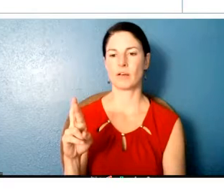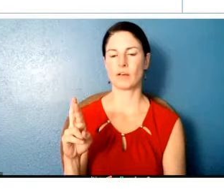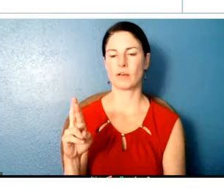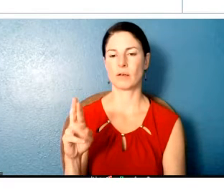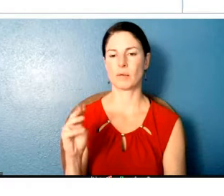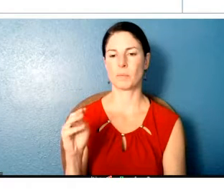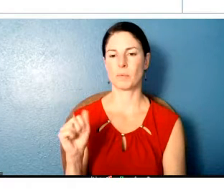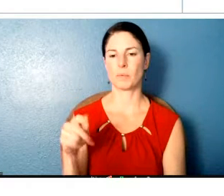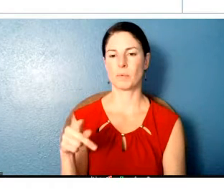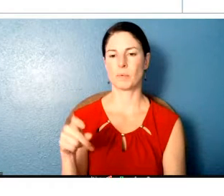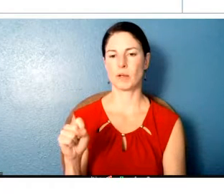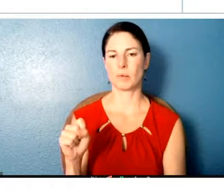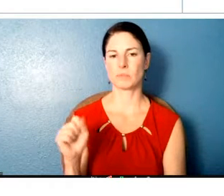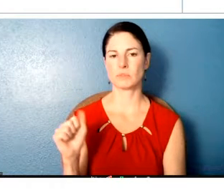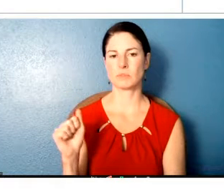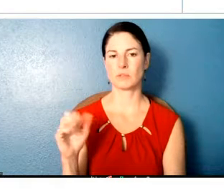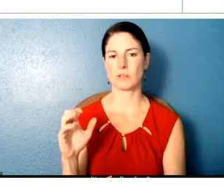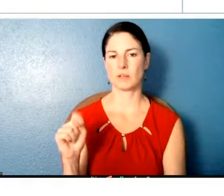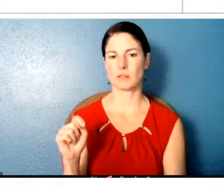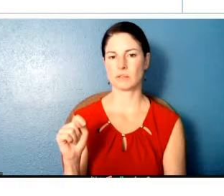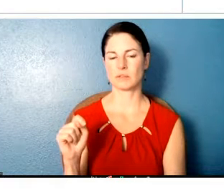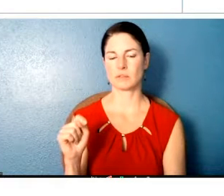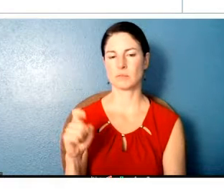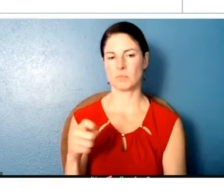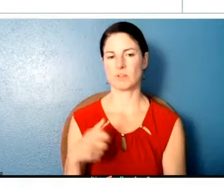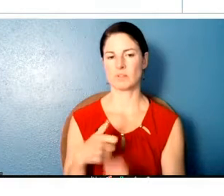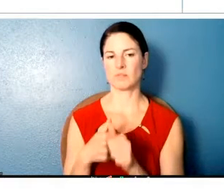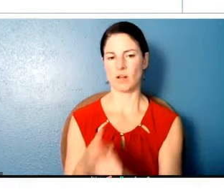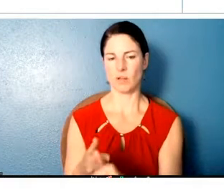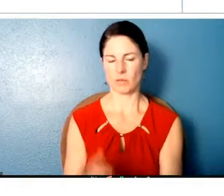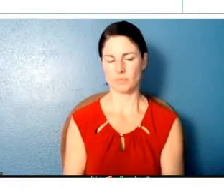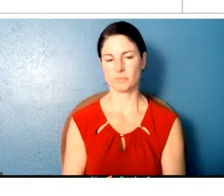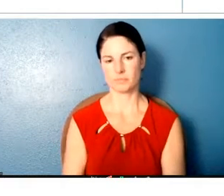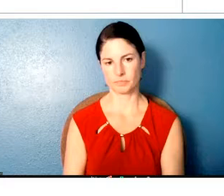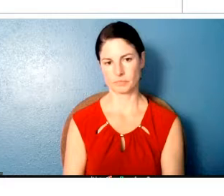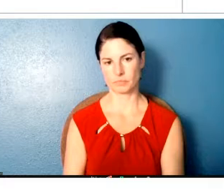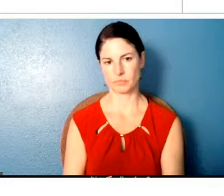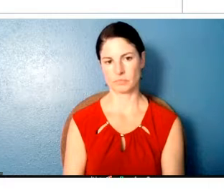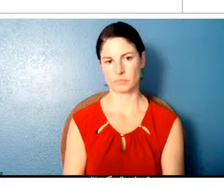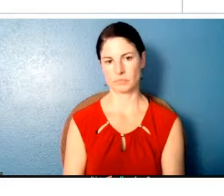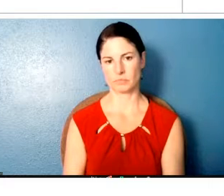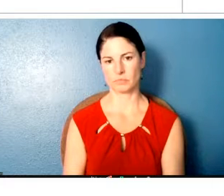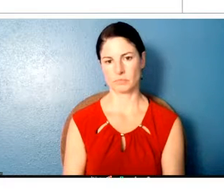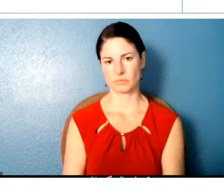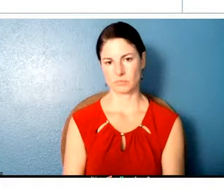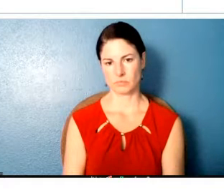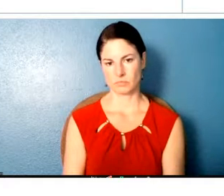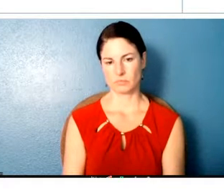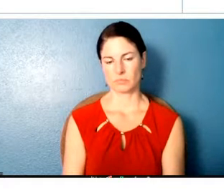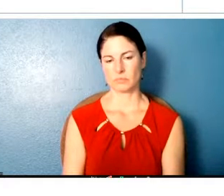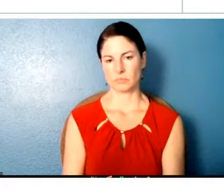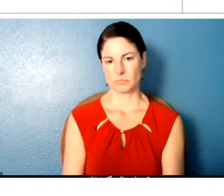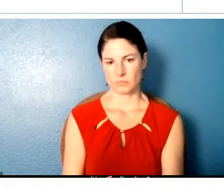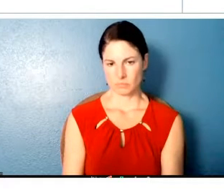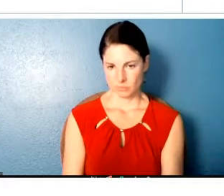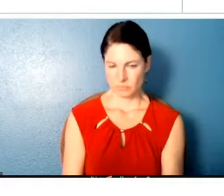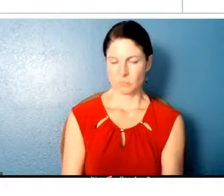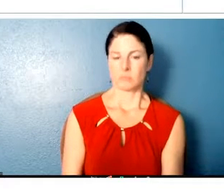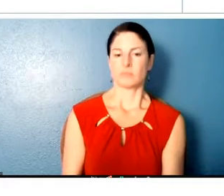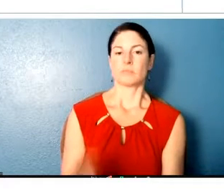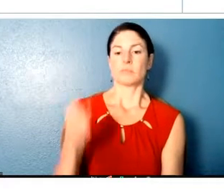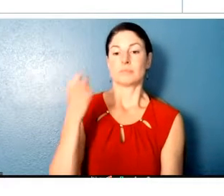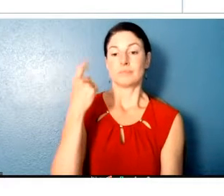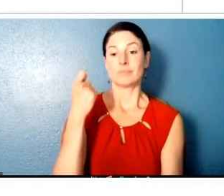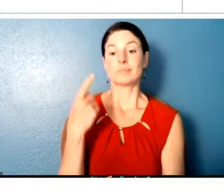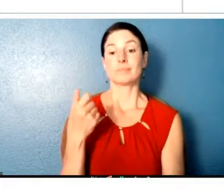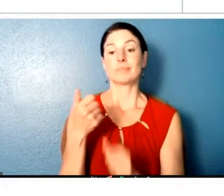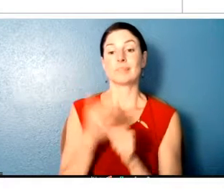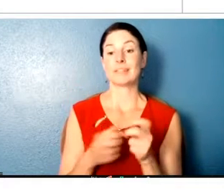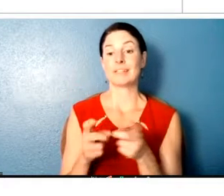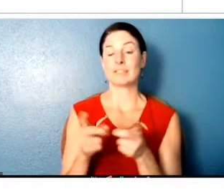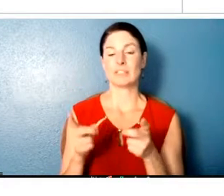After equal population of each district must be geographically contiguous, in other words, it has to be together, it cannot be separated at one.